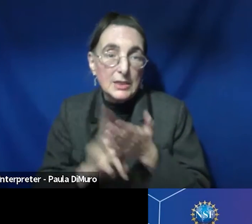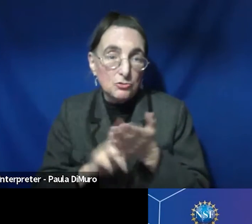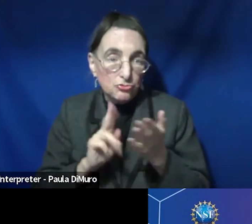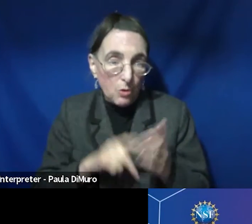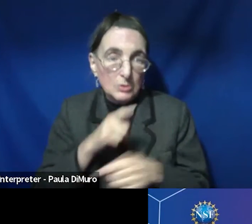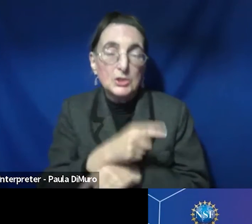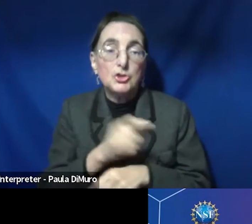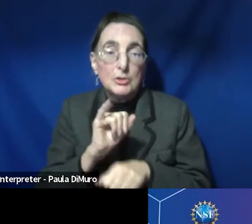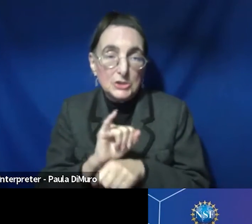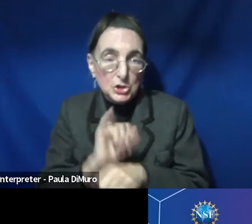I don't think so.